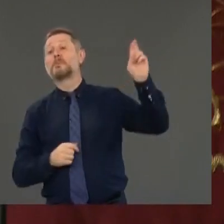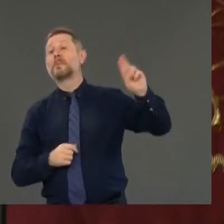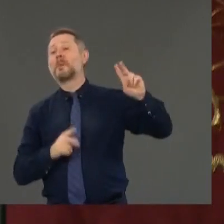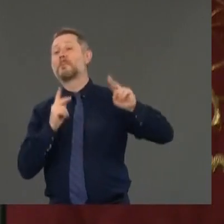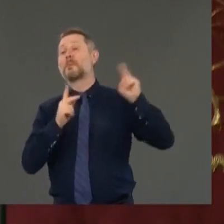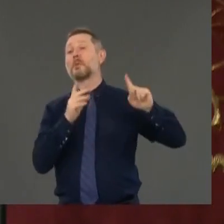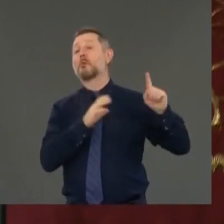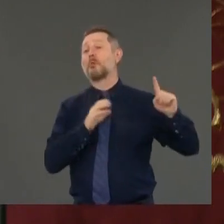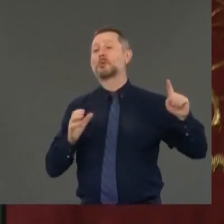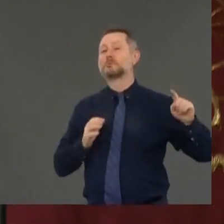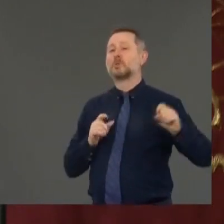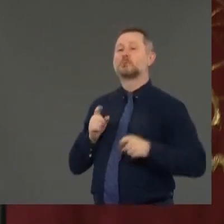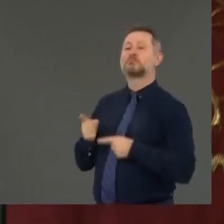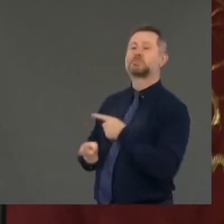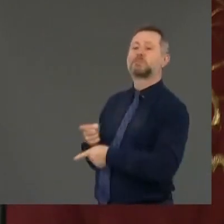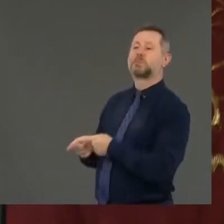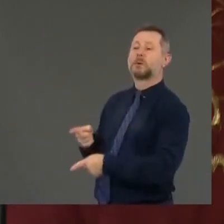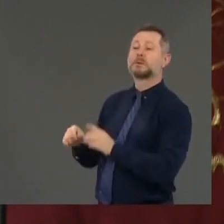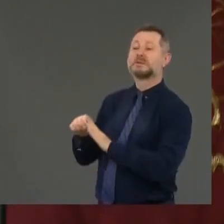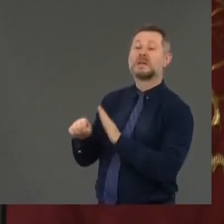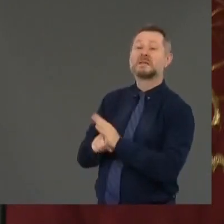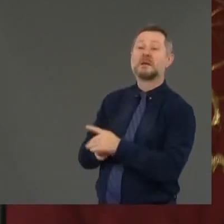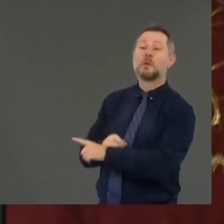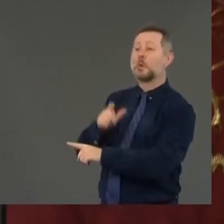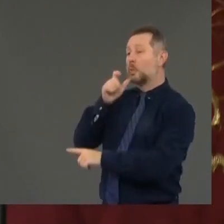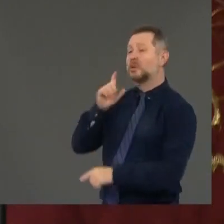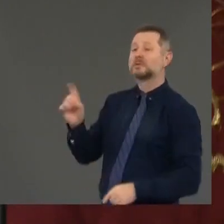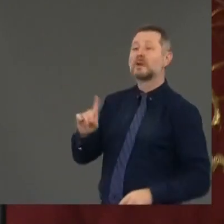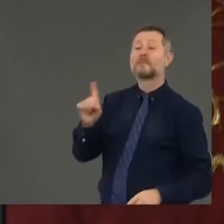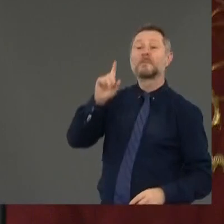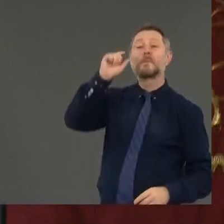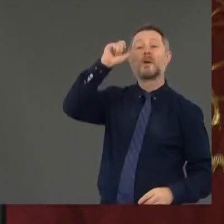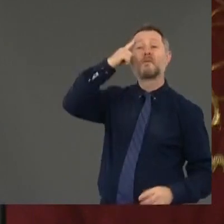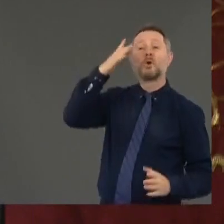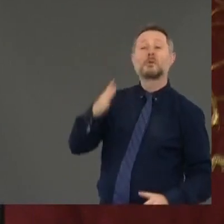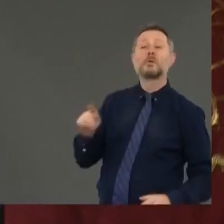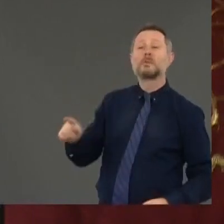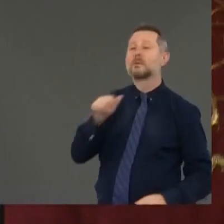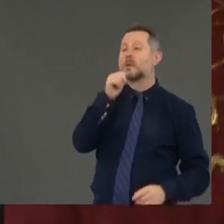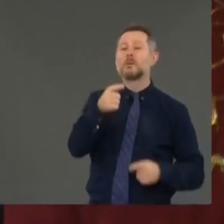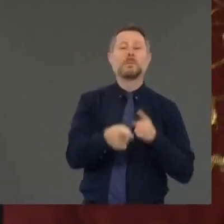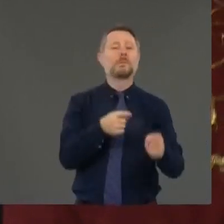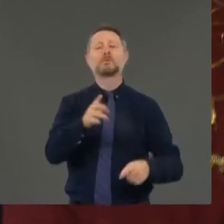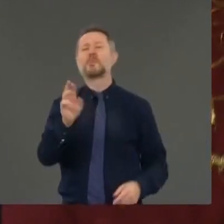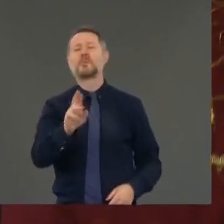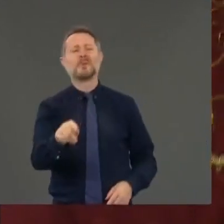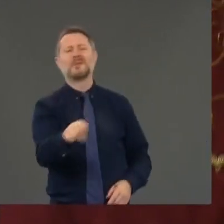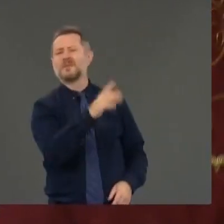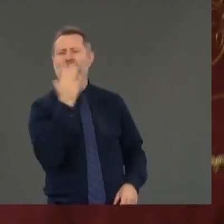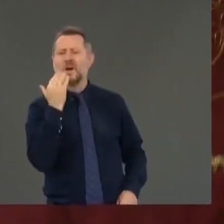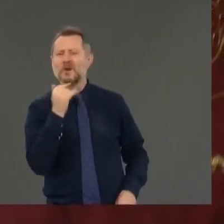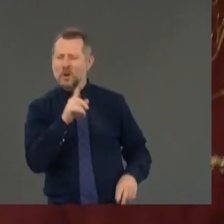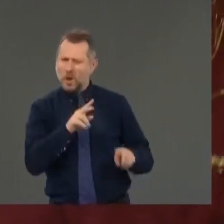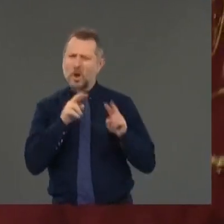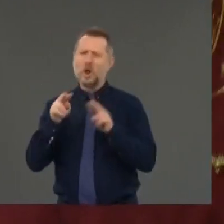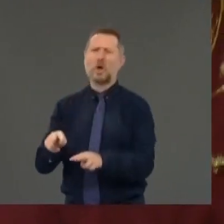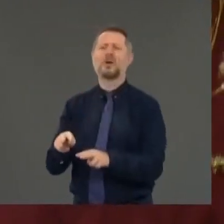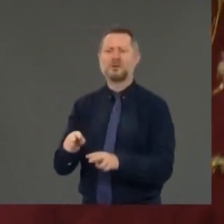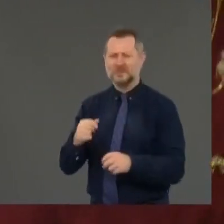IN CONGRESS, I FIND IT INTERESTING THAT THE HANDFUL OF REPUBLICANS IN CONGRESS DIRECTED ONLY AT STATES WITH DEMOCRATIC